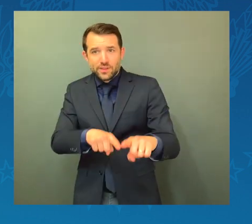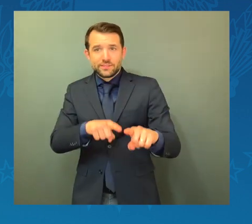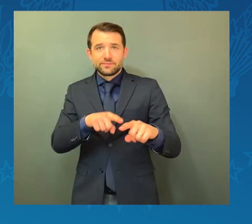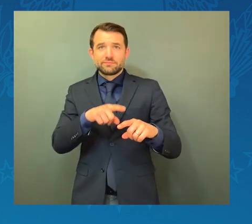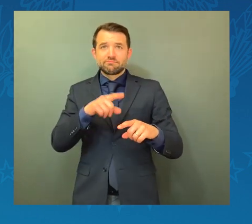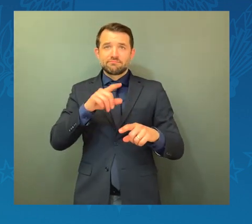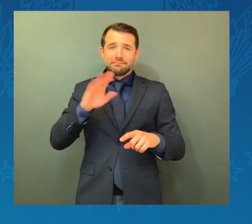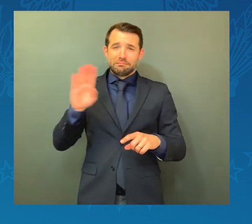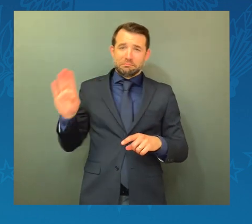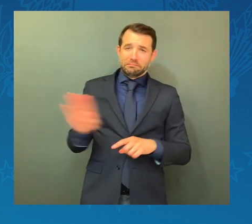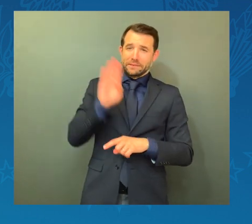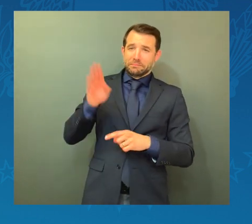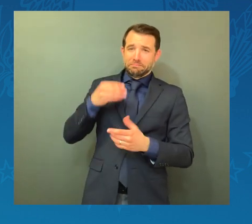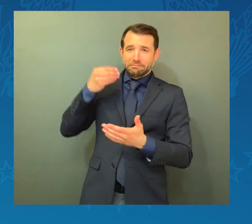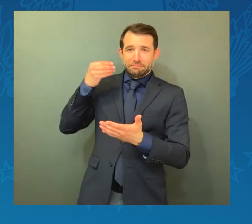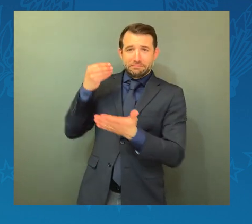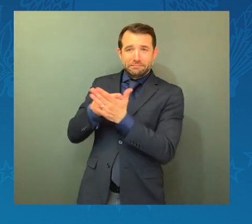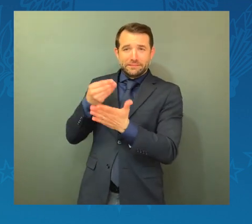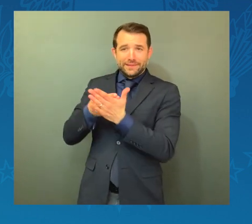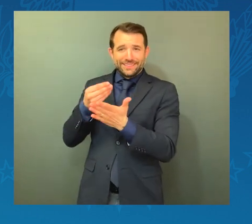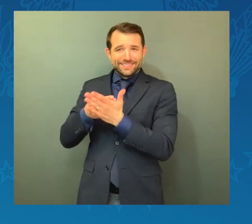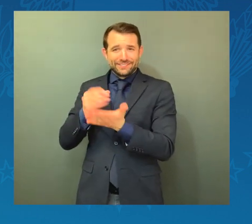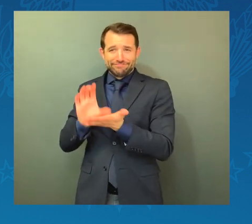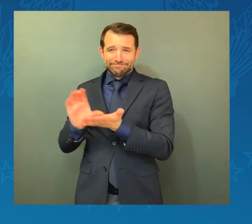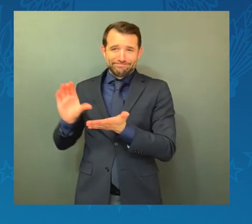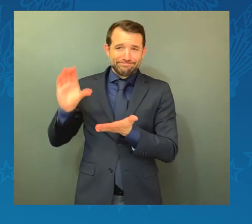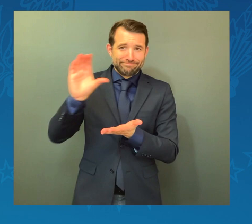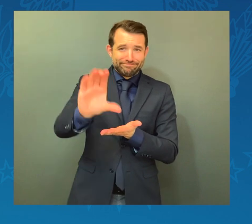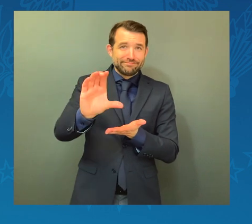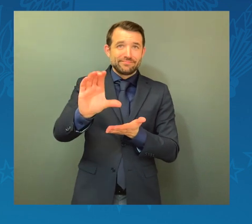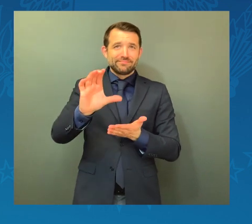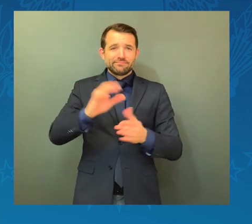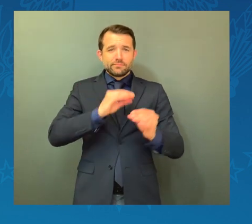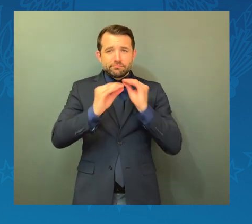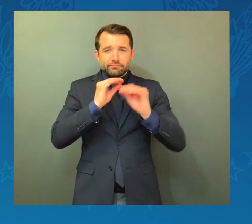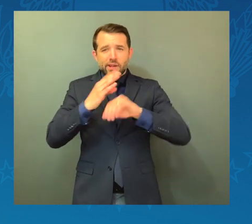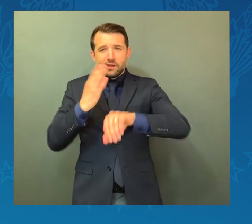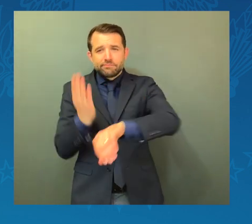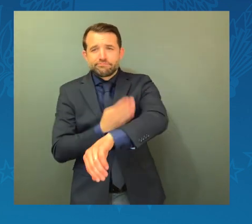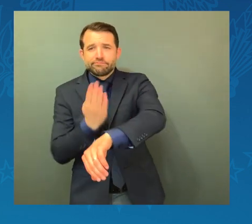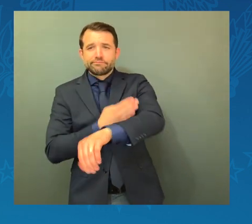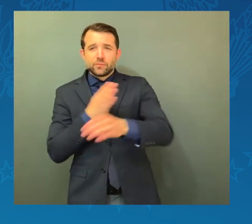to help customers and employees better access small businesses.